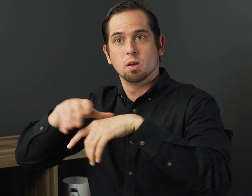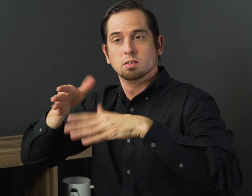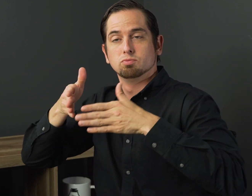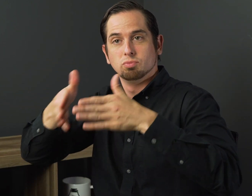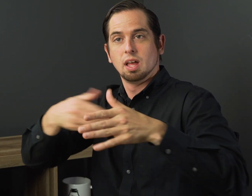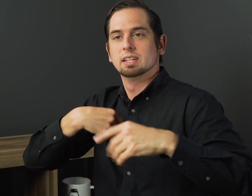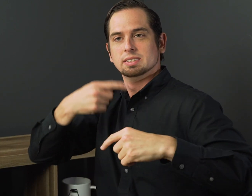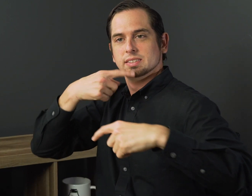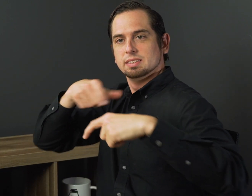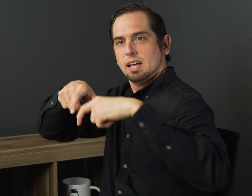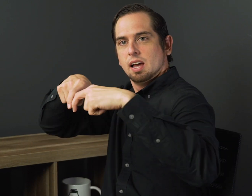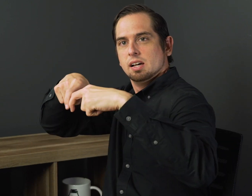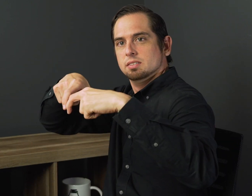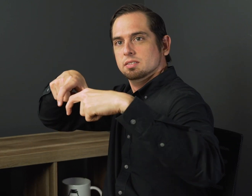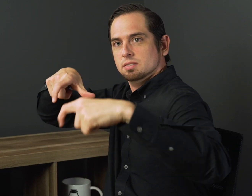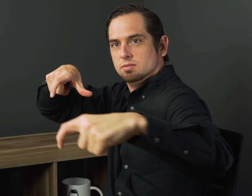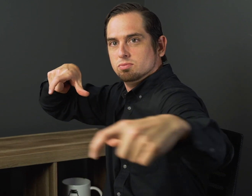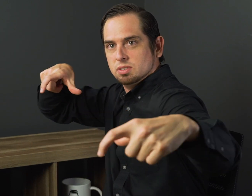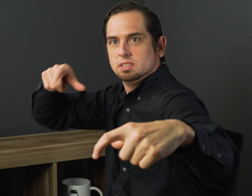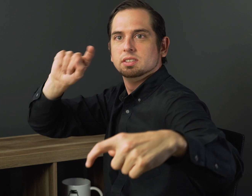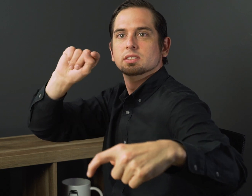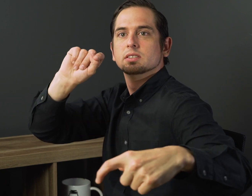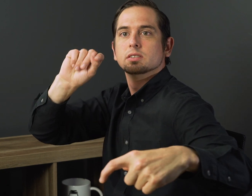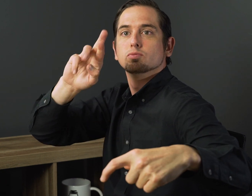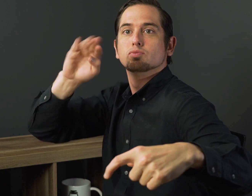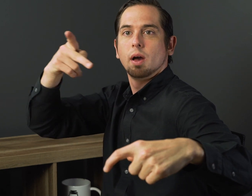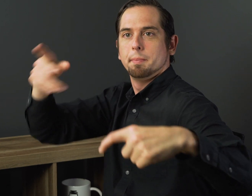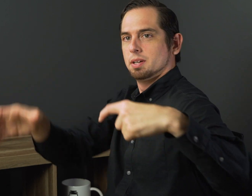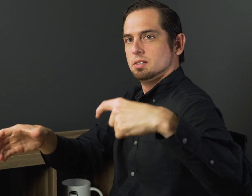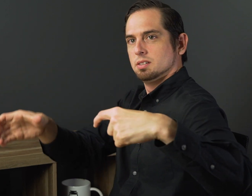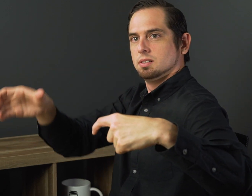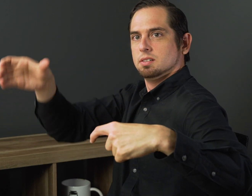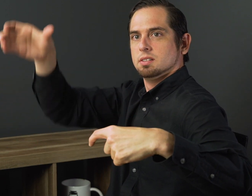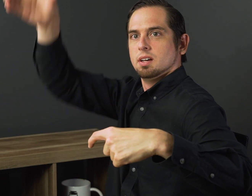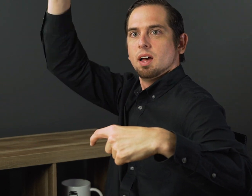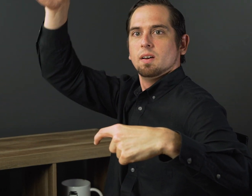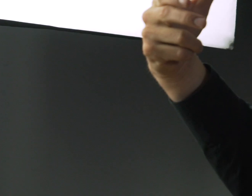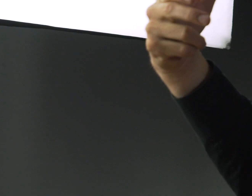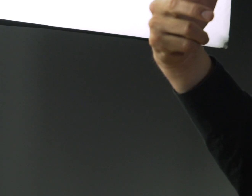I use space to show how it's written on the street in front of Trump Tower."